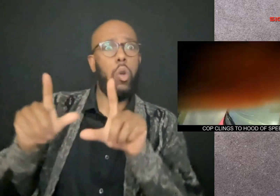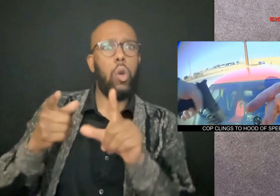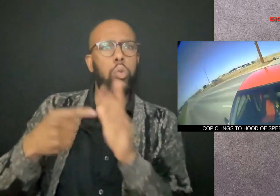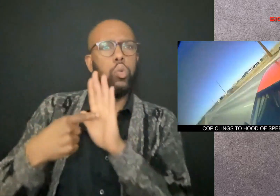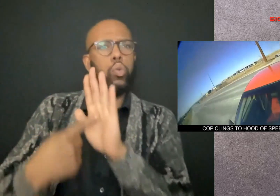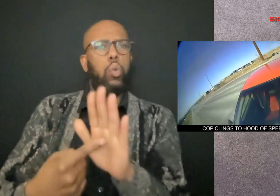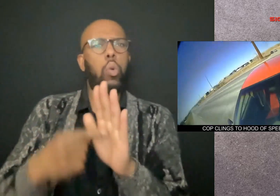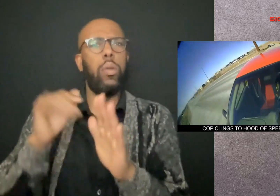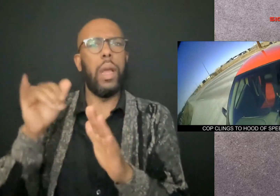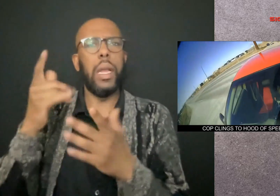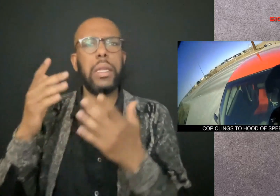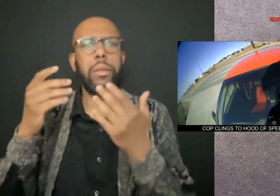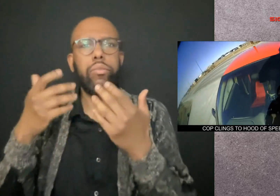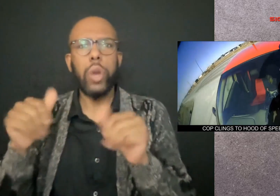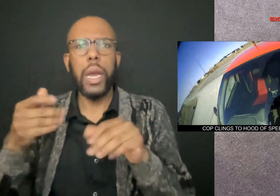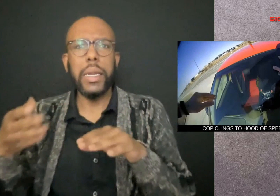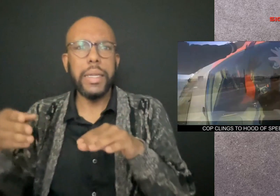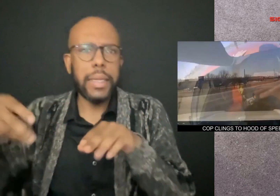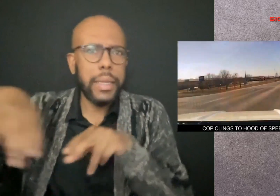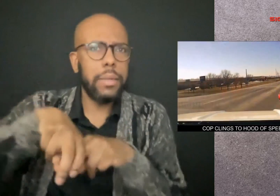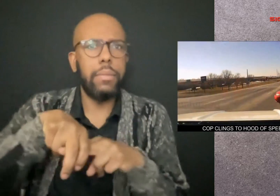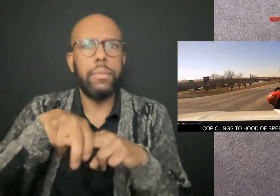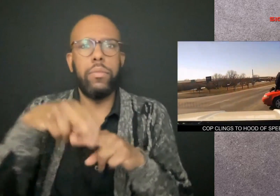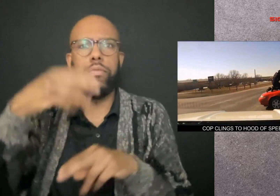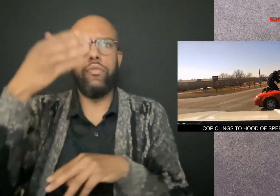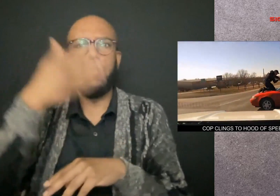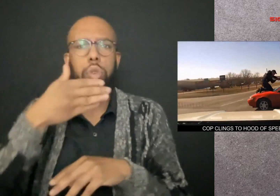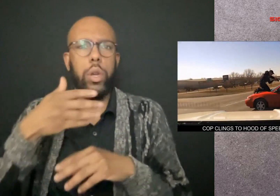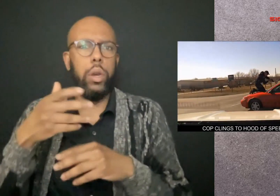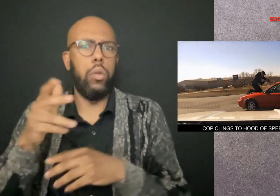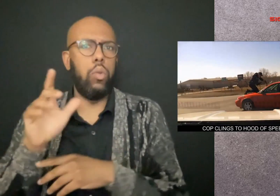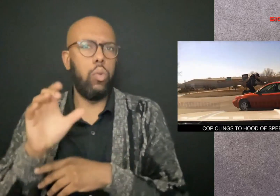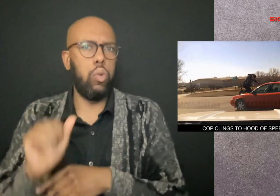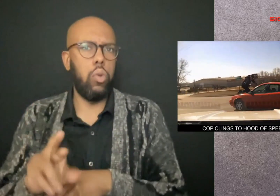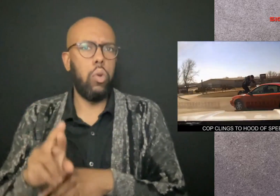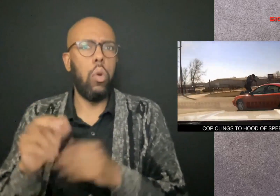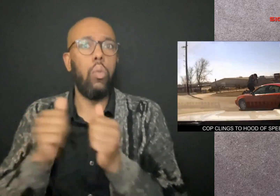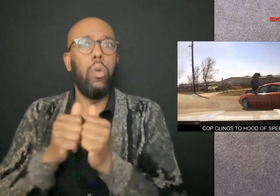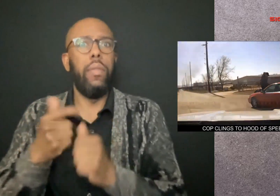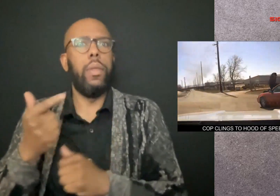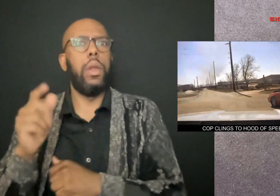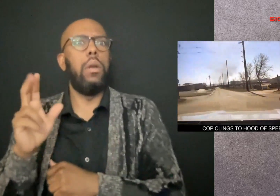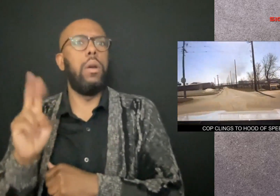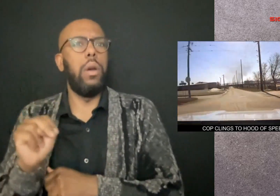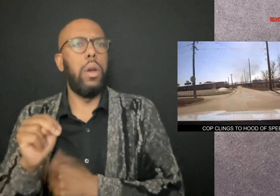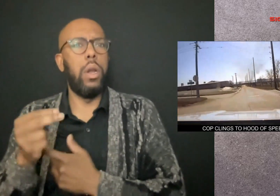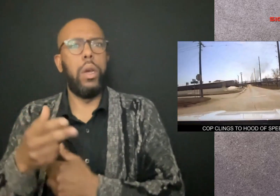stop the car, Man. The video shows McCarty step in front of the vehicle with his gun drawn,